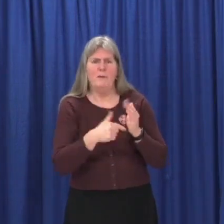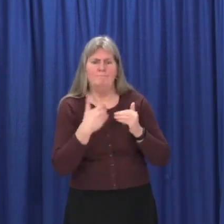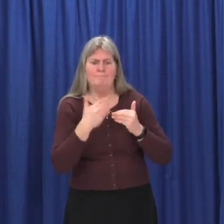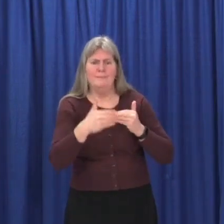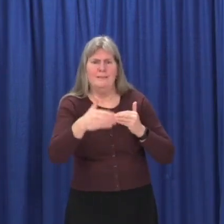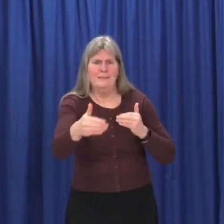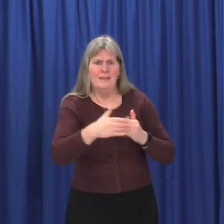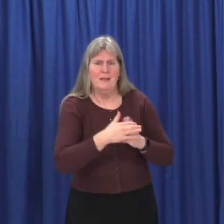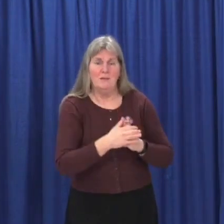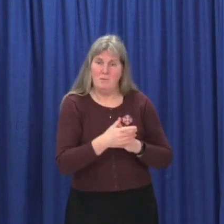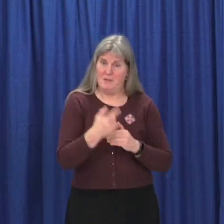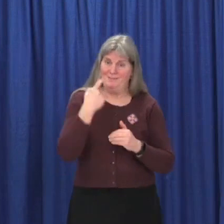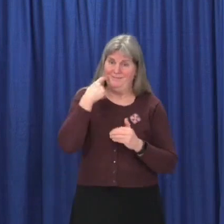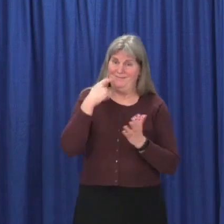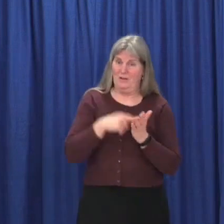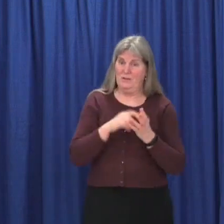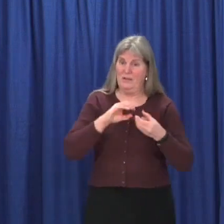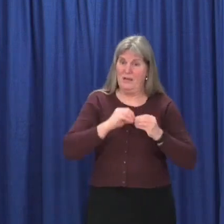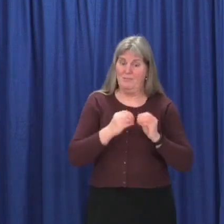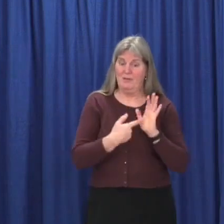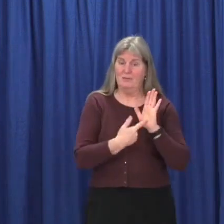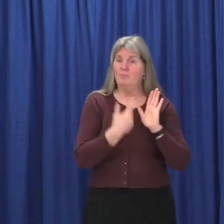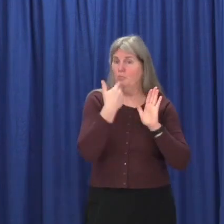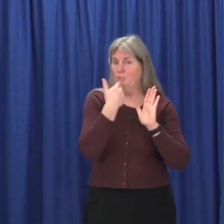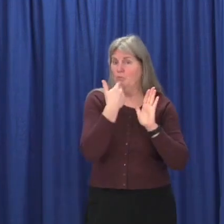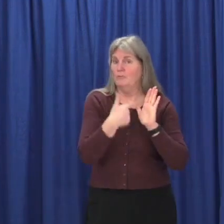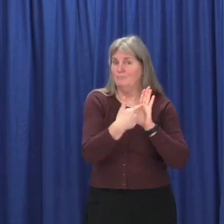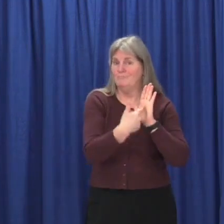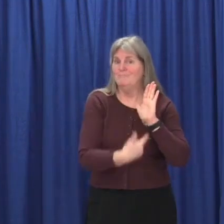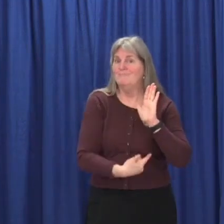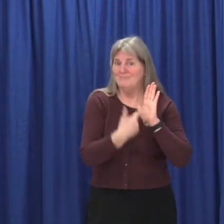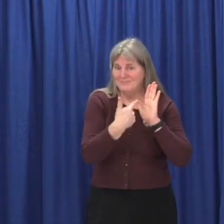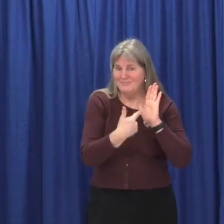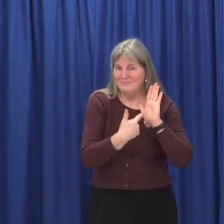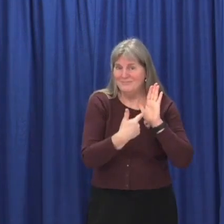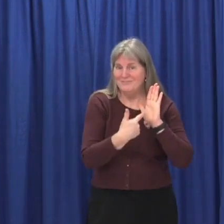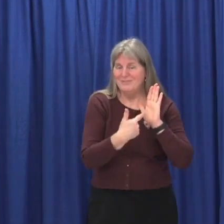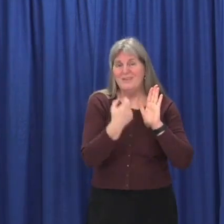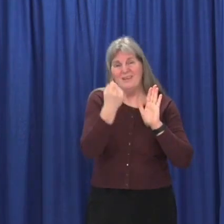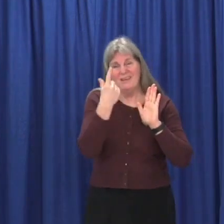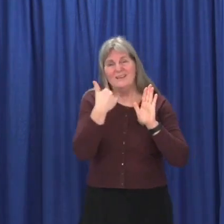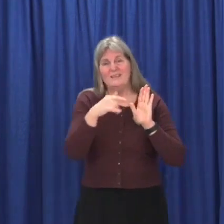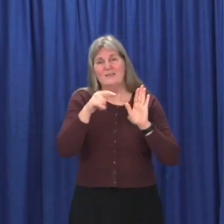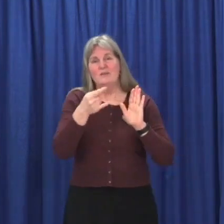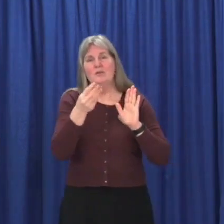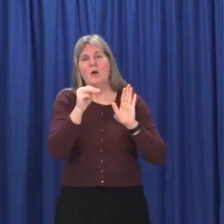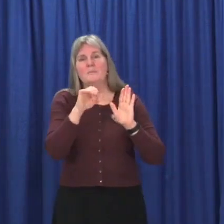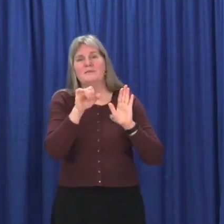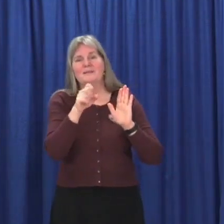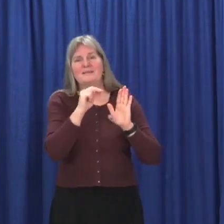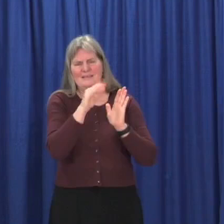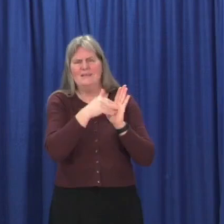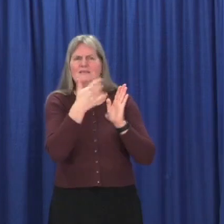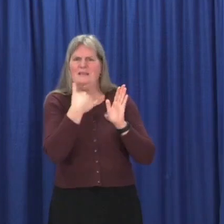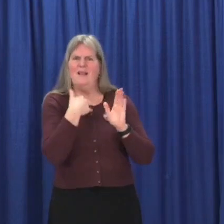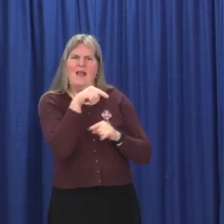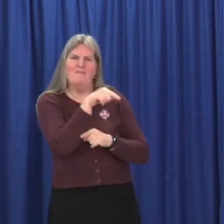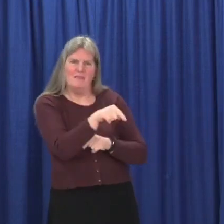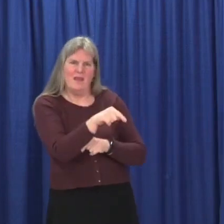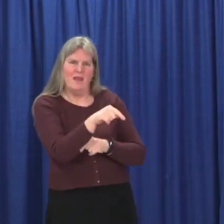indicators that I said today, and you also hear that we still have an outbreak at Thompson Centre, that we still have new cases